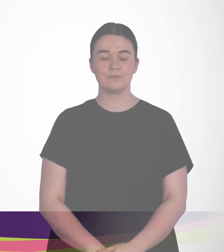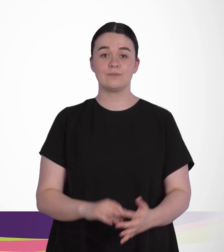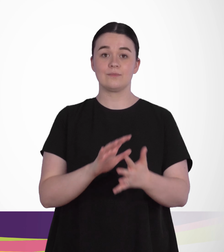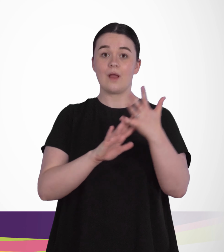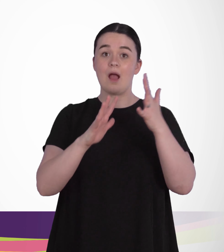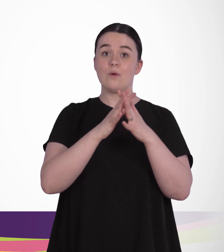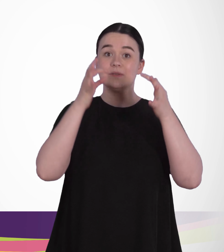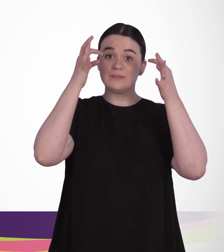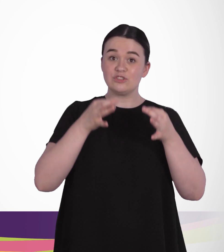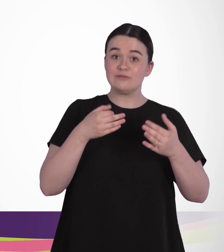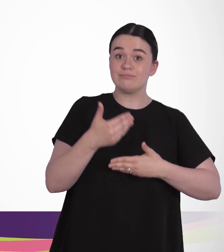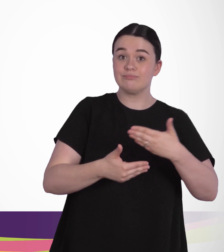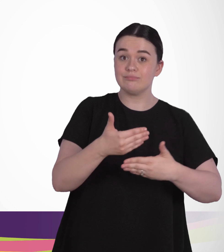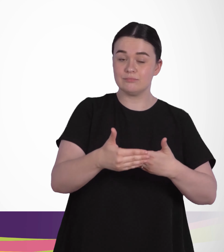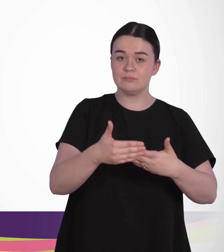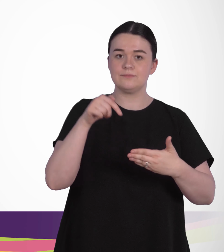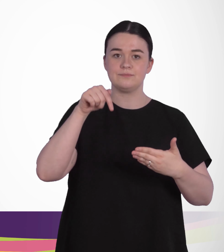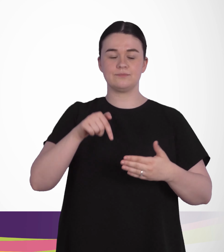How decisions are made